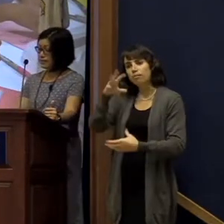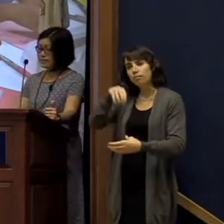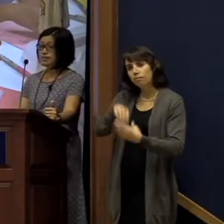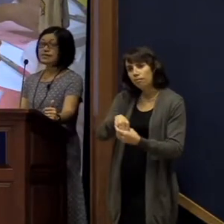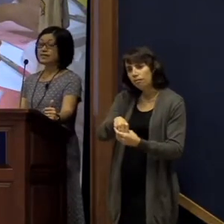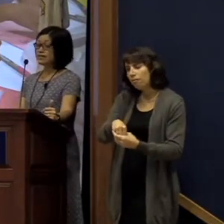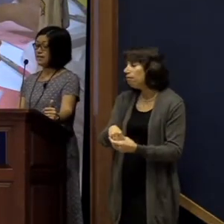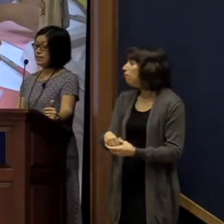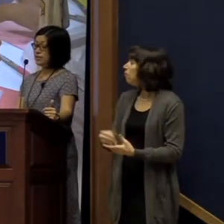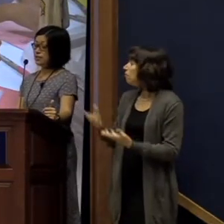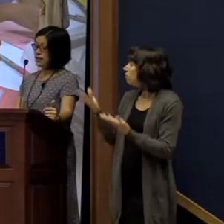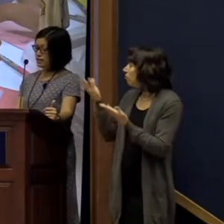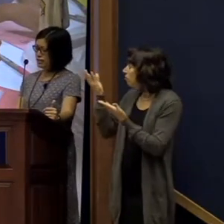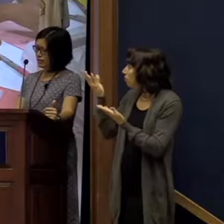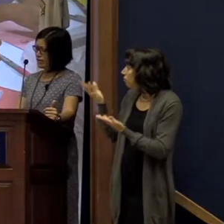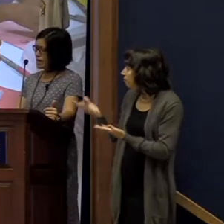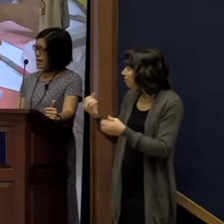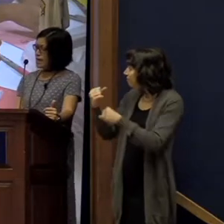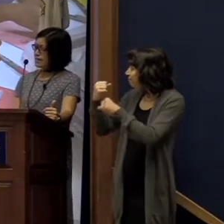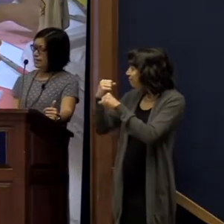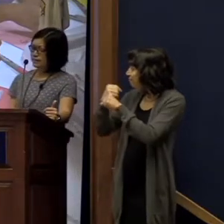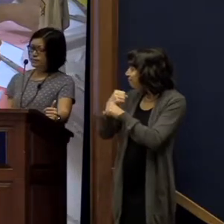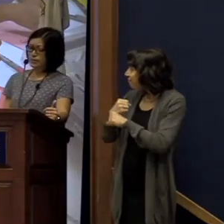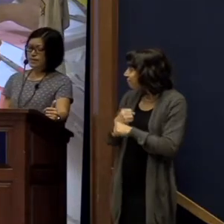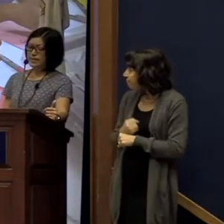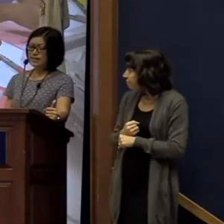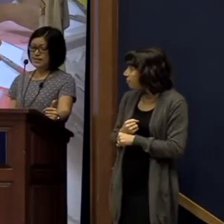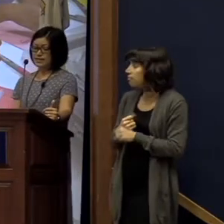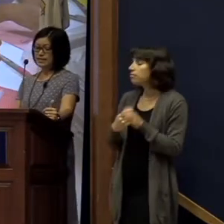specifically in a science and engineering indicators from 2018